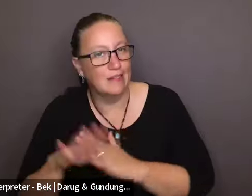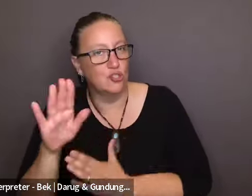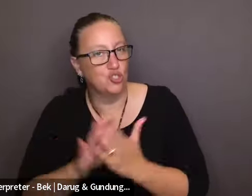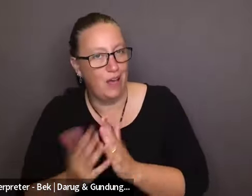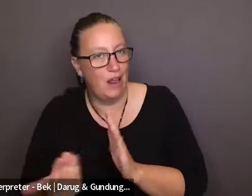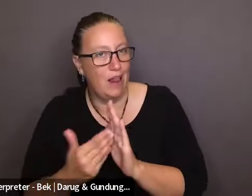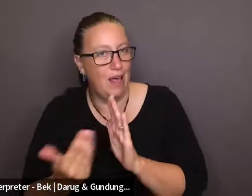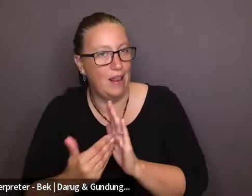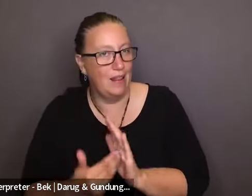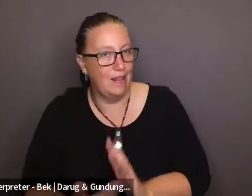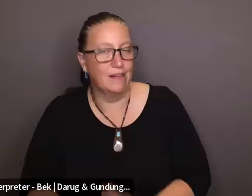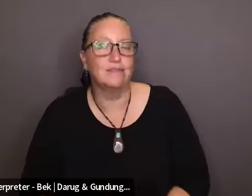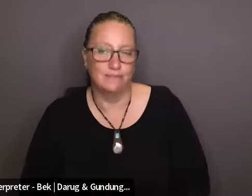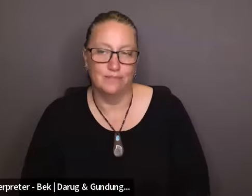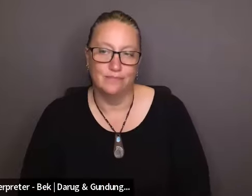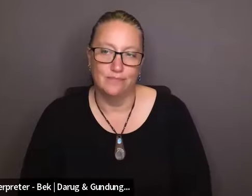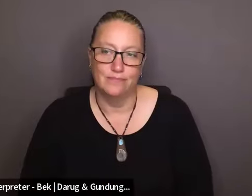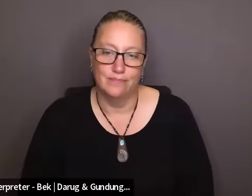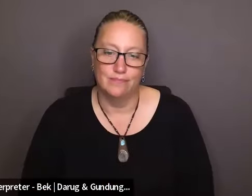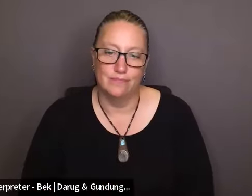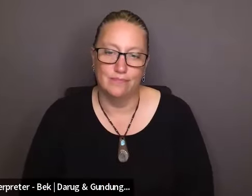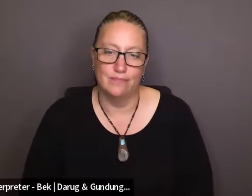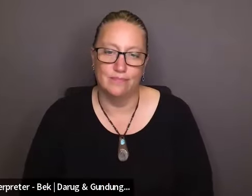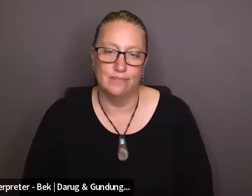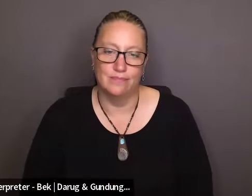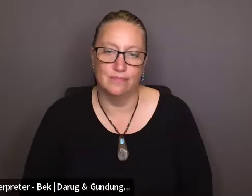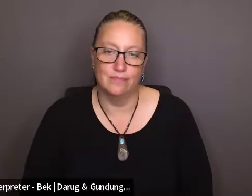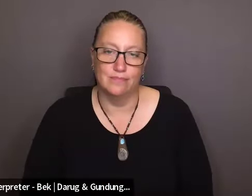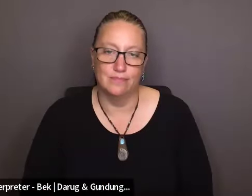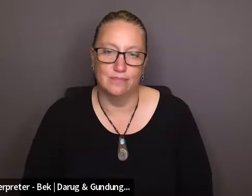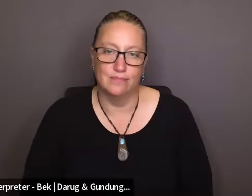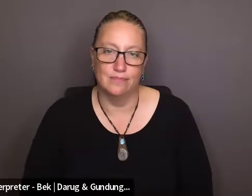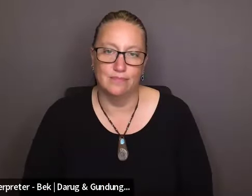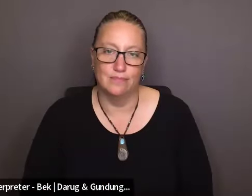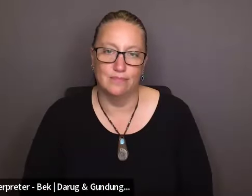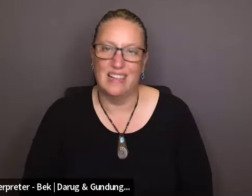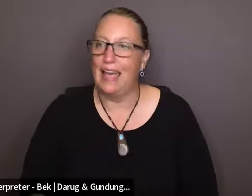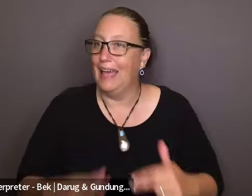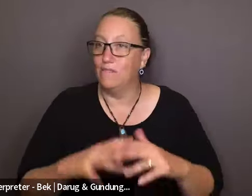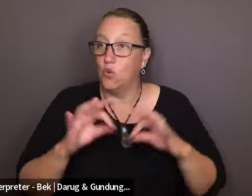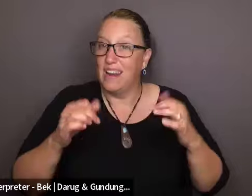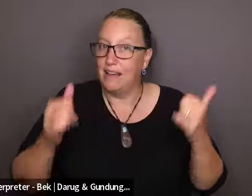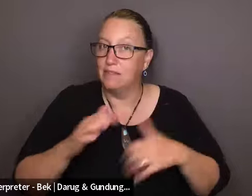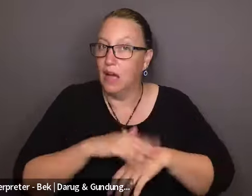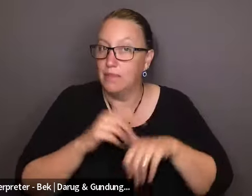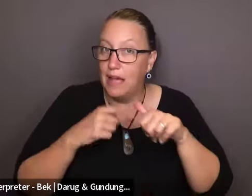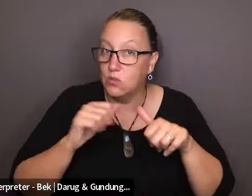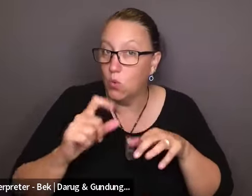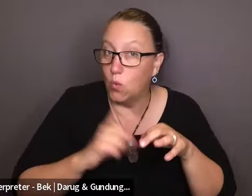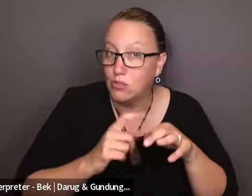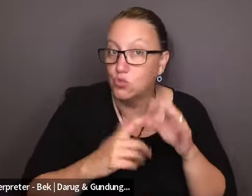will go through those questions first, and I can see there's additional questions on the line - in the chat,